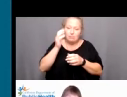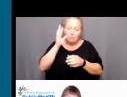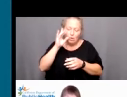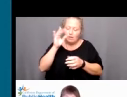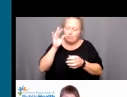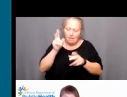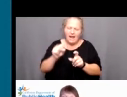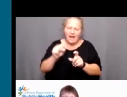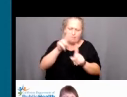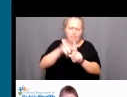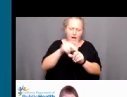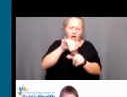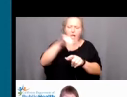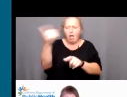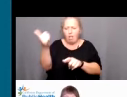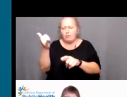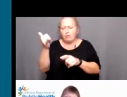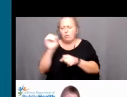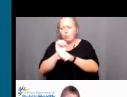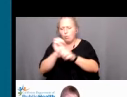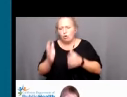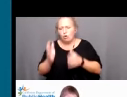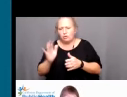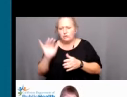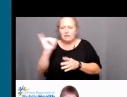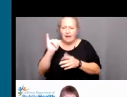facing climate risks. These include emergency